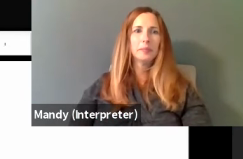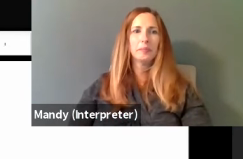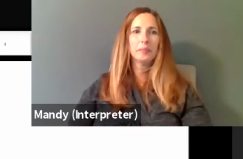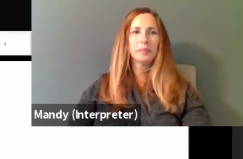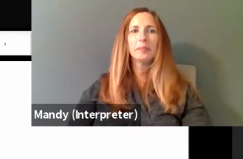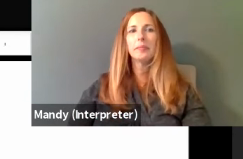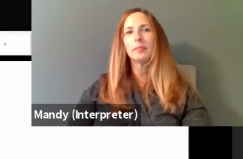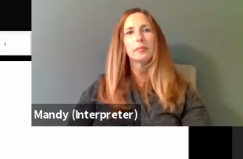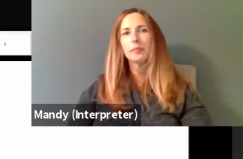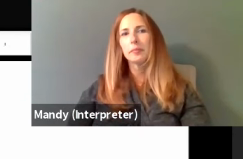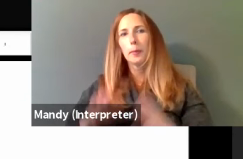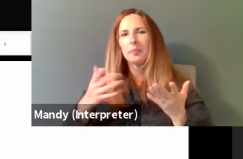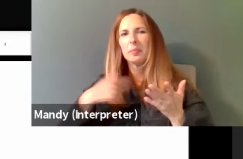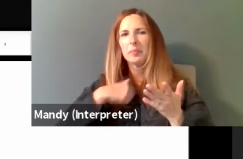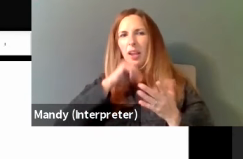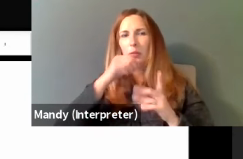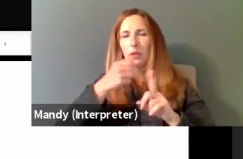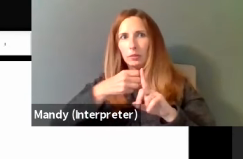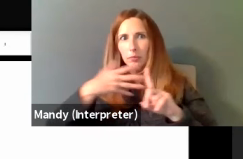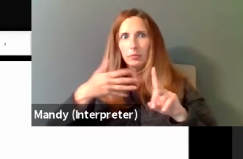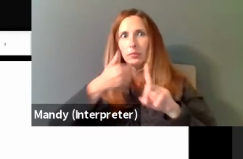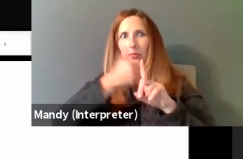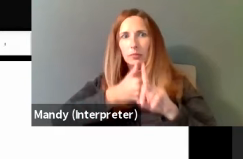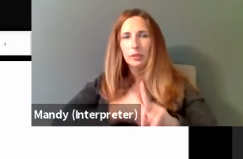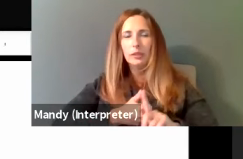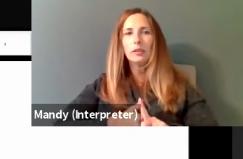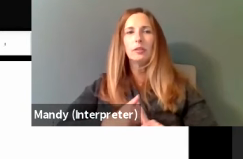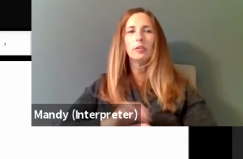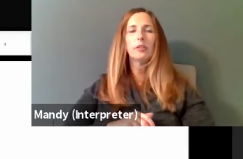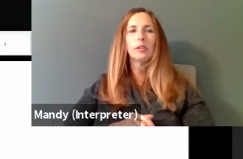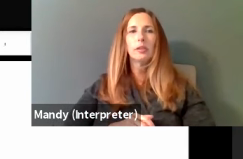but they spelled out exactly what they do.